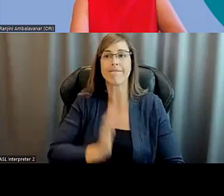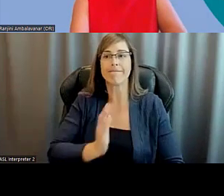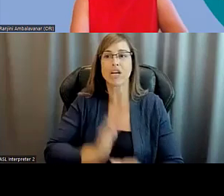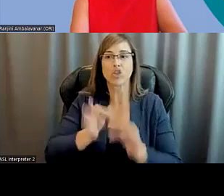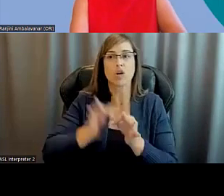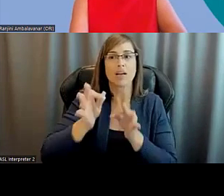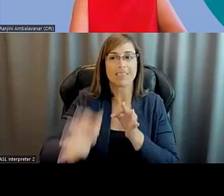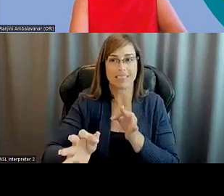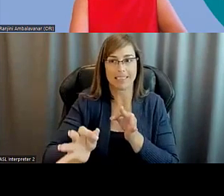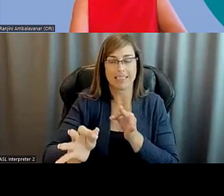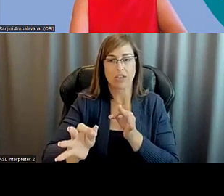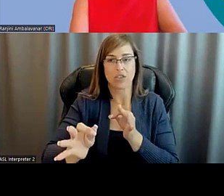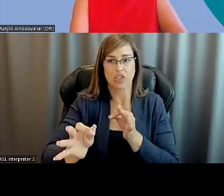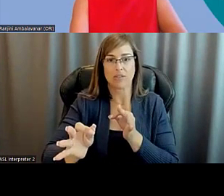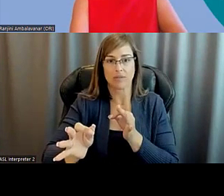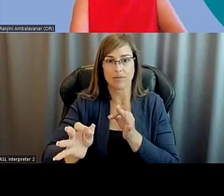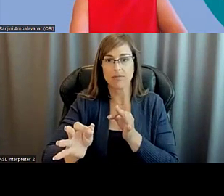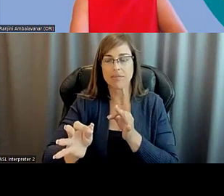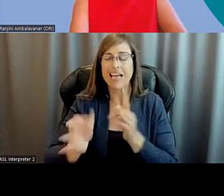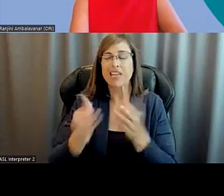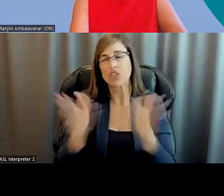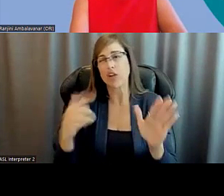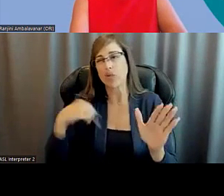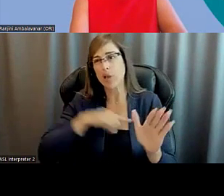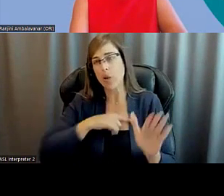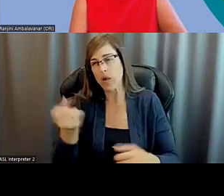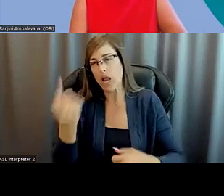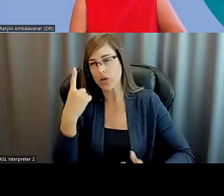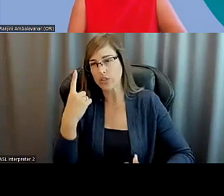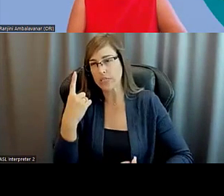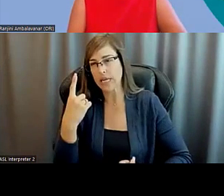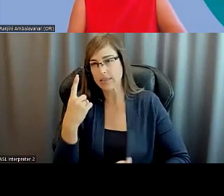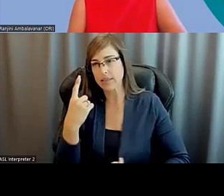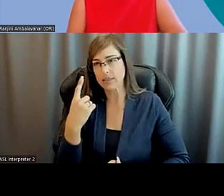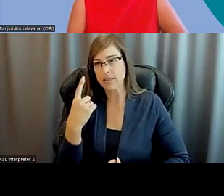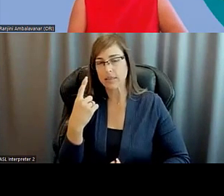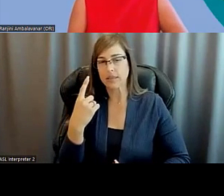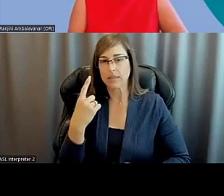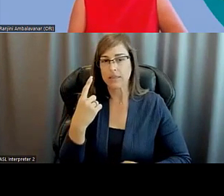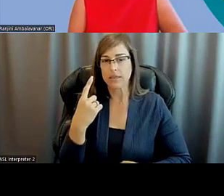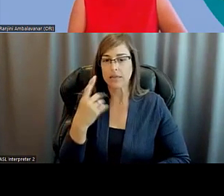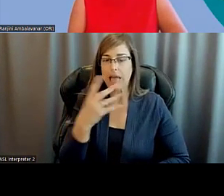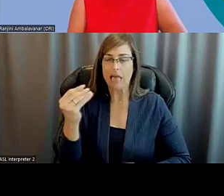and generally we understand, and extension is given.